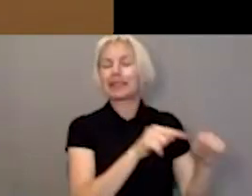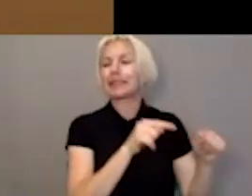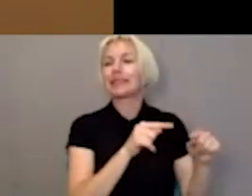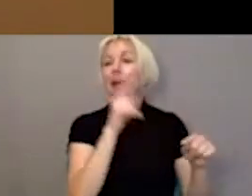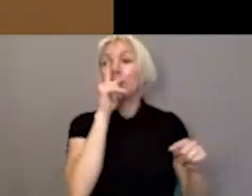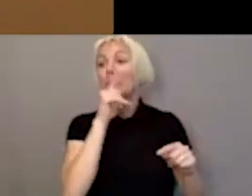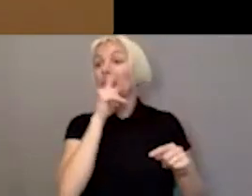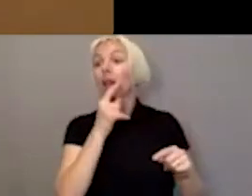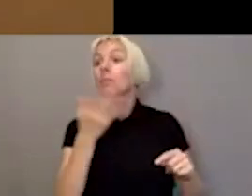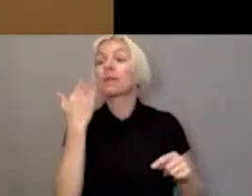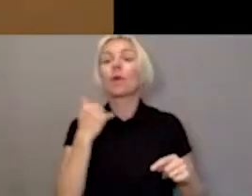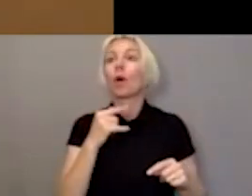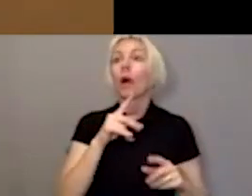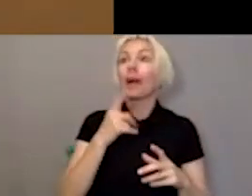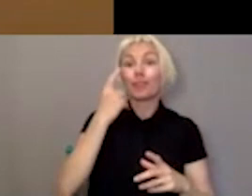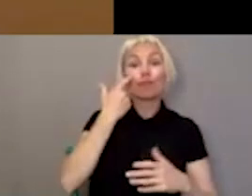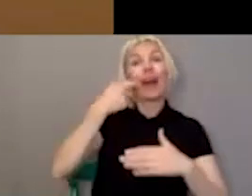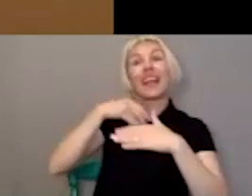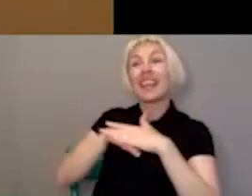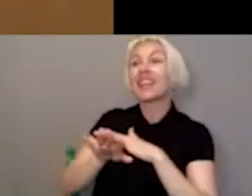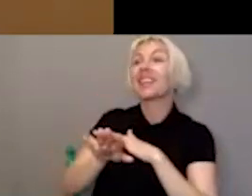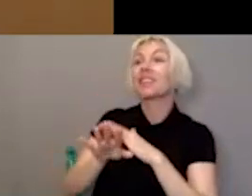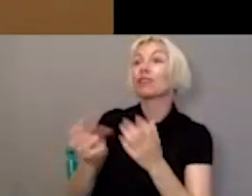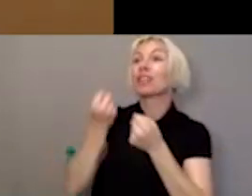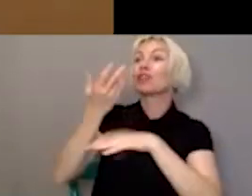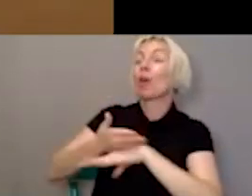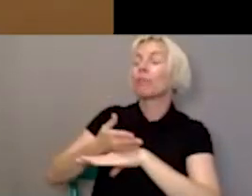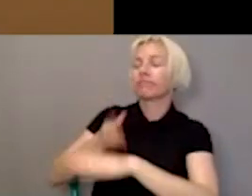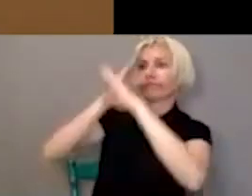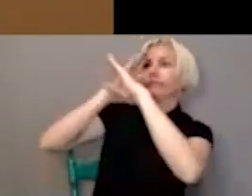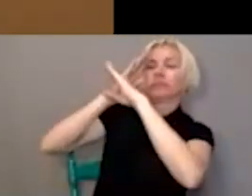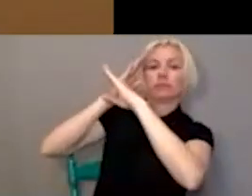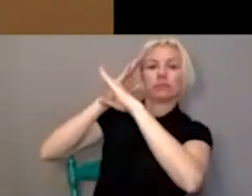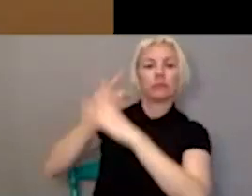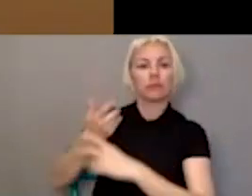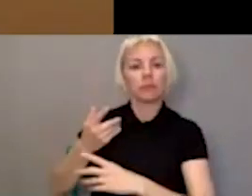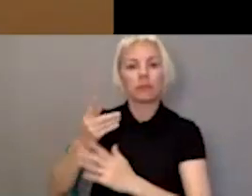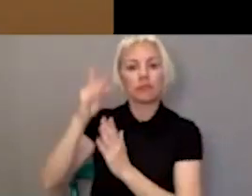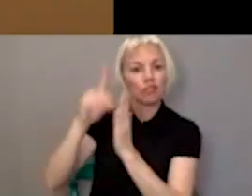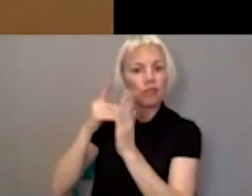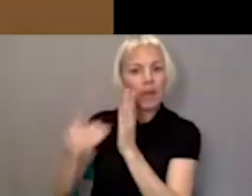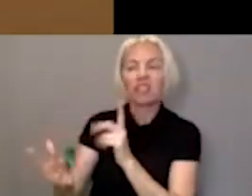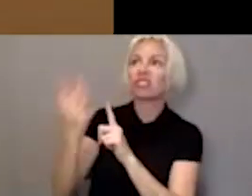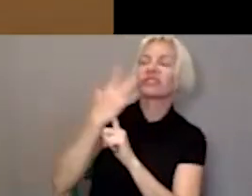they've been discriminated against. We've experienced all kinds of discrimination to